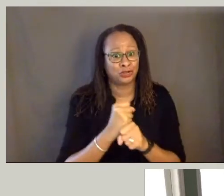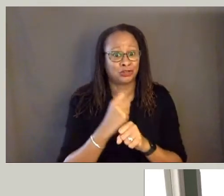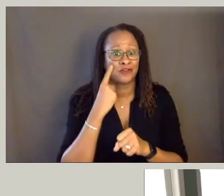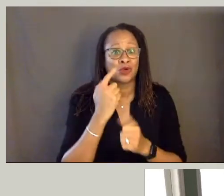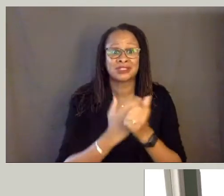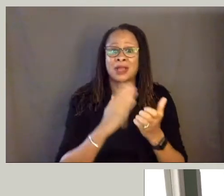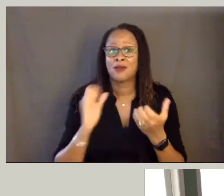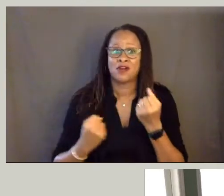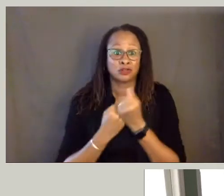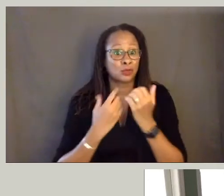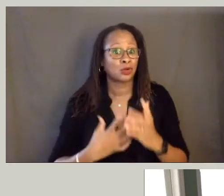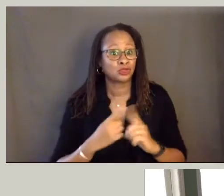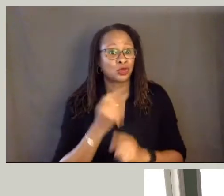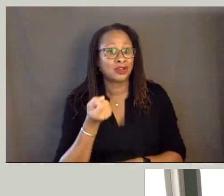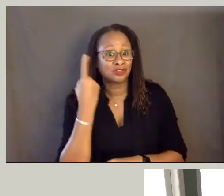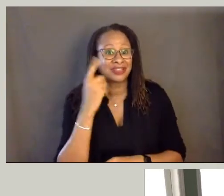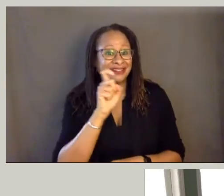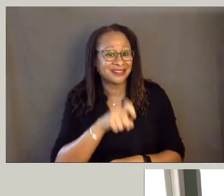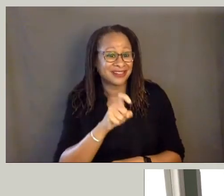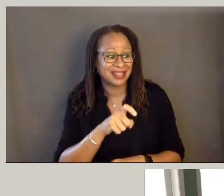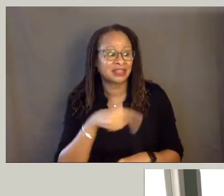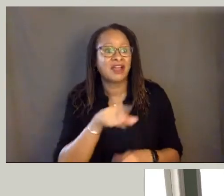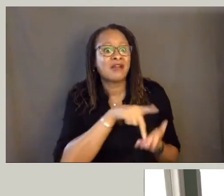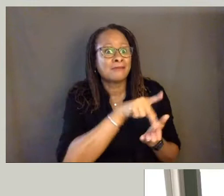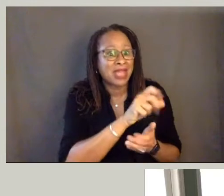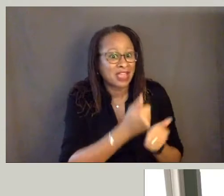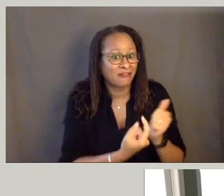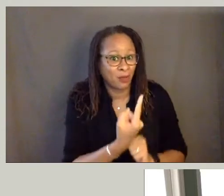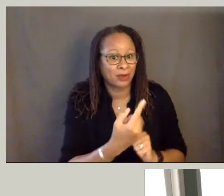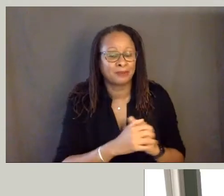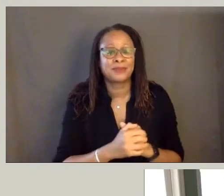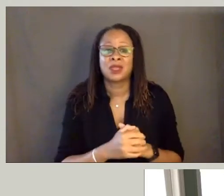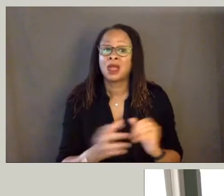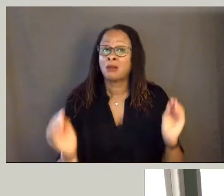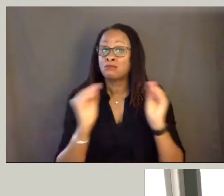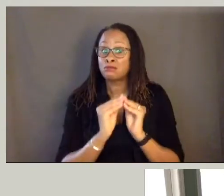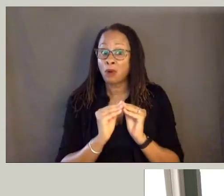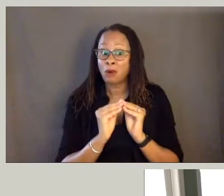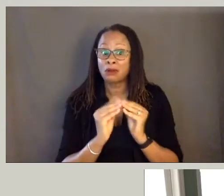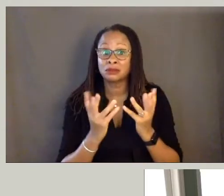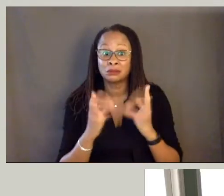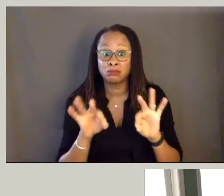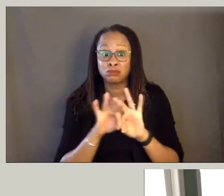to understand the necessity of this, and even more so, we were told that funders